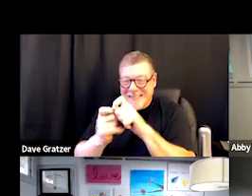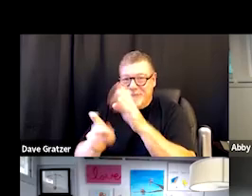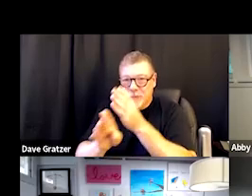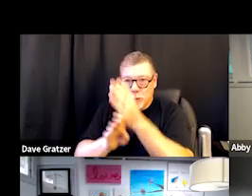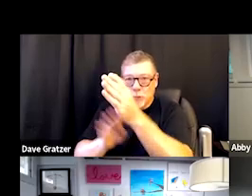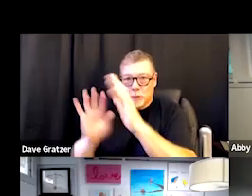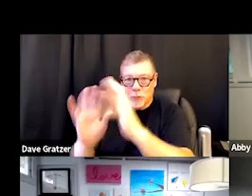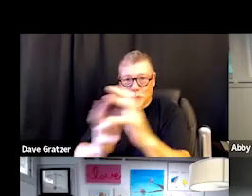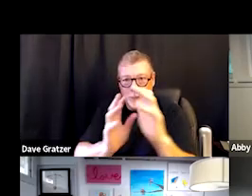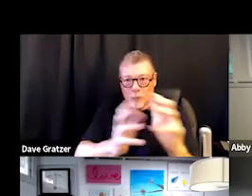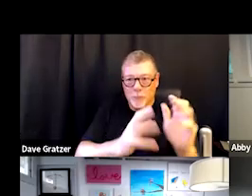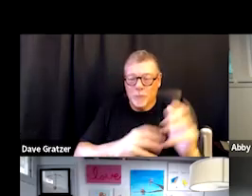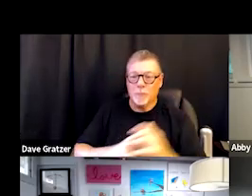and the nuances around that.